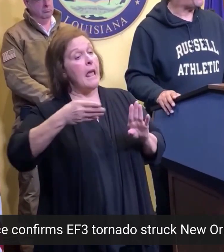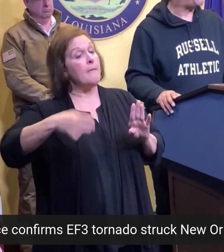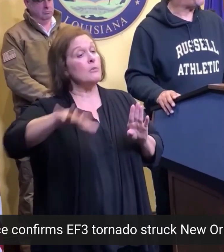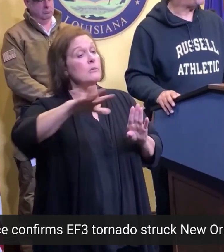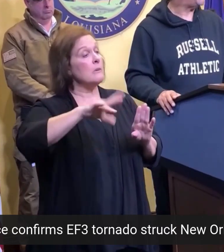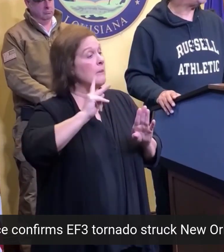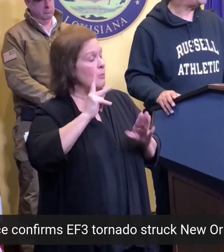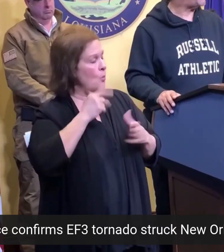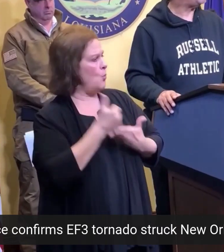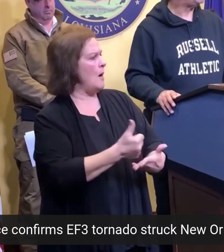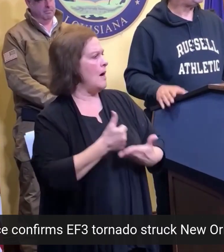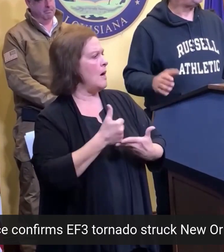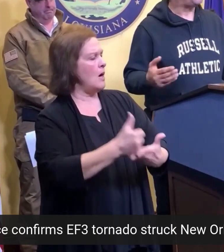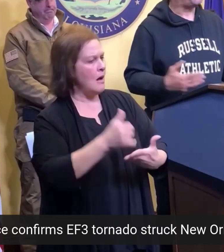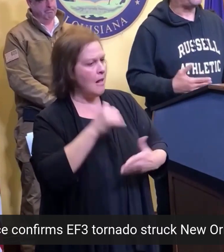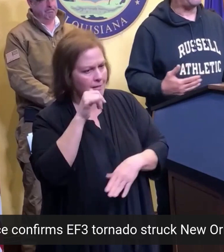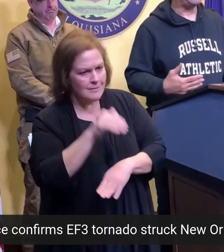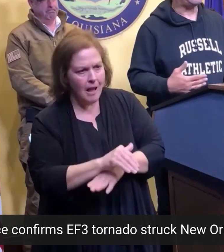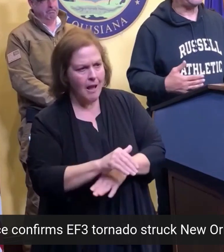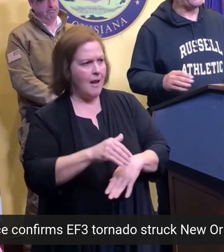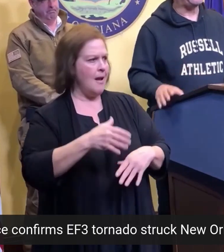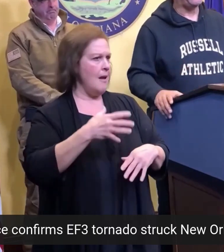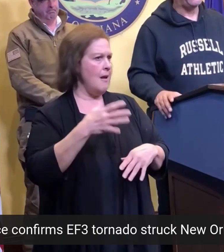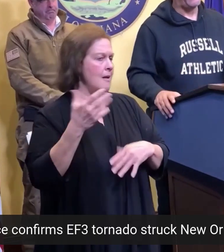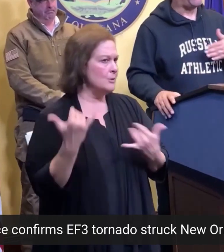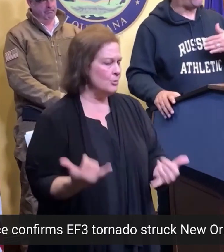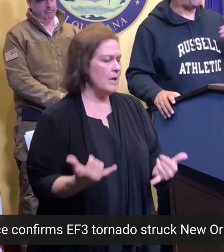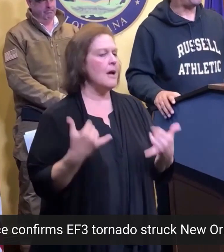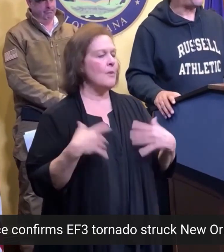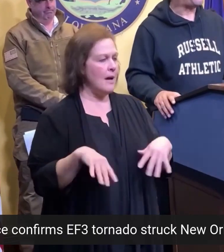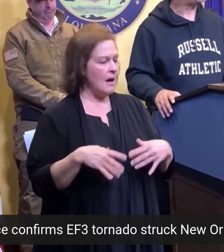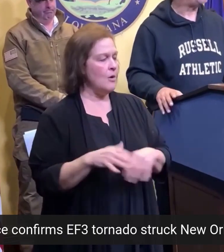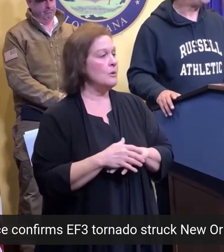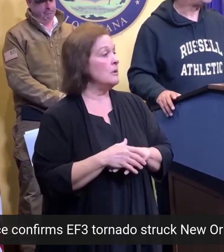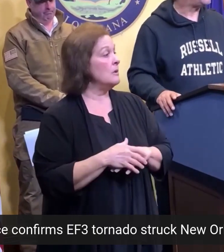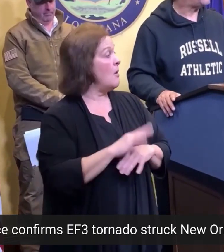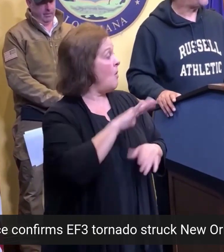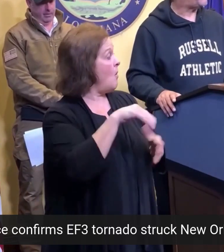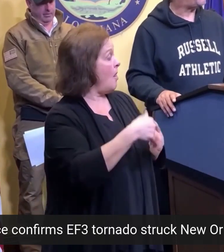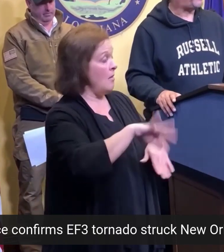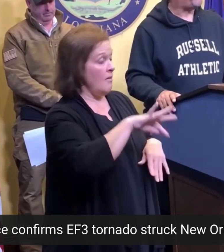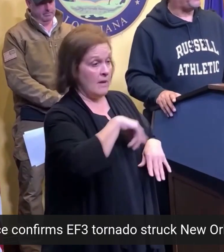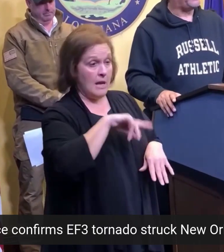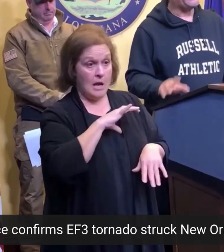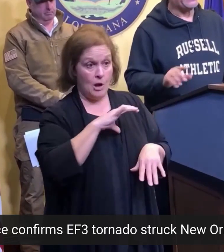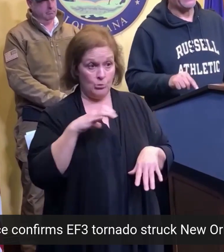not only last night but throughout today uh all of my council members uh uh have been engaged